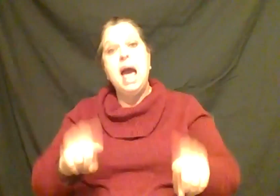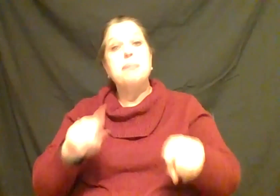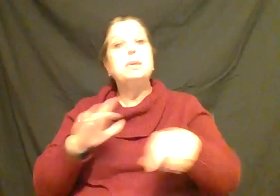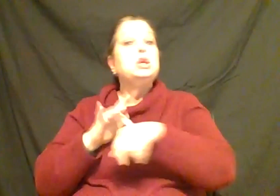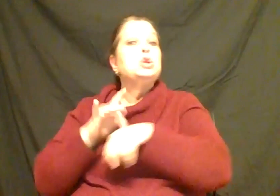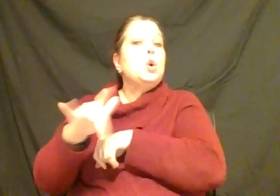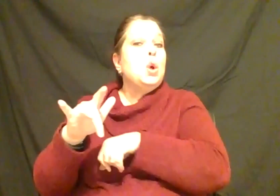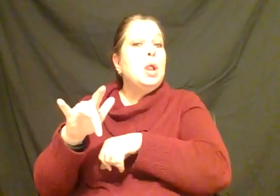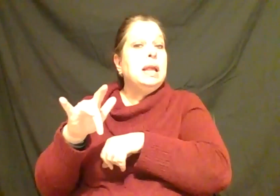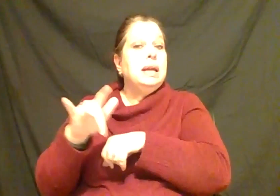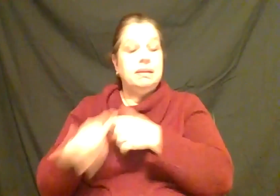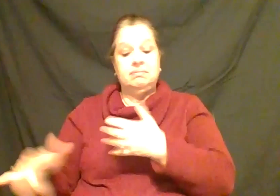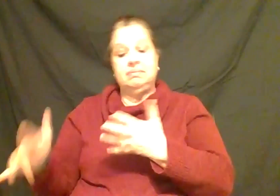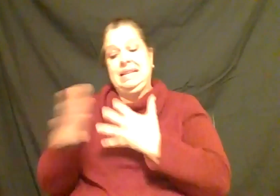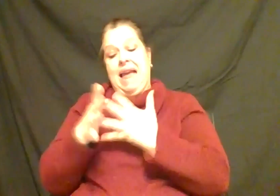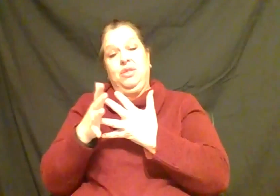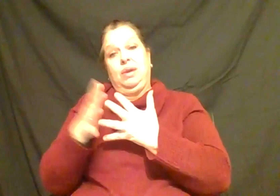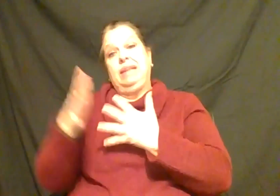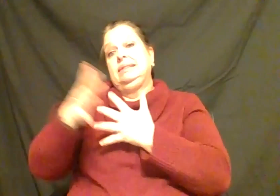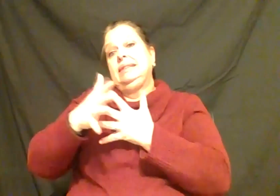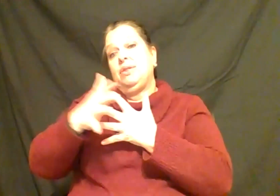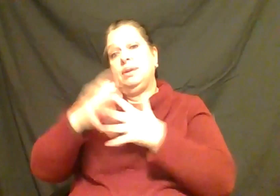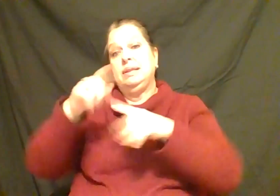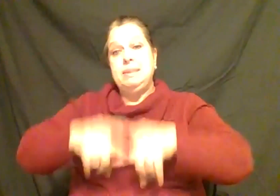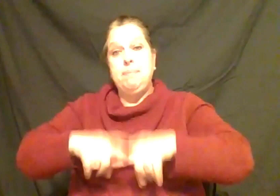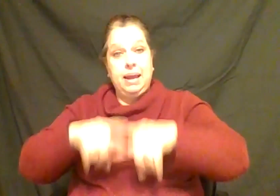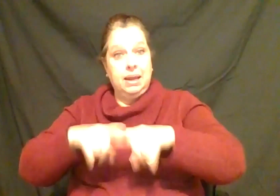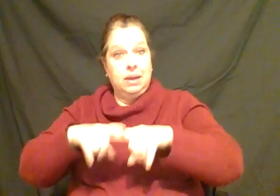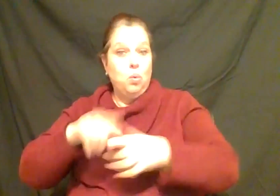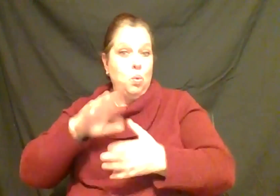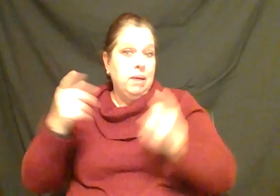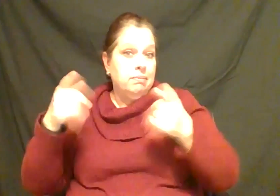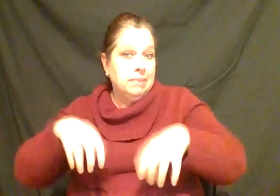9th grade year or their 10th grade year depending on what they took in middle school again freeing